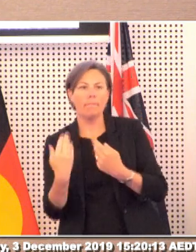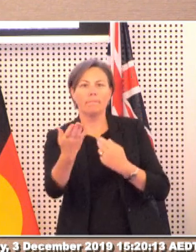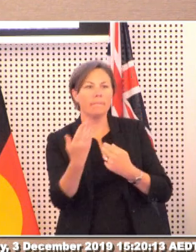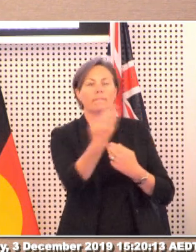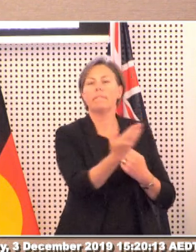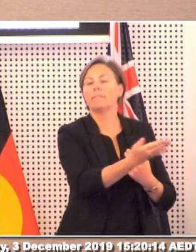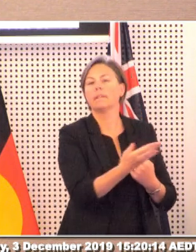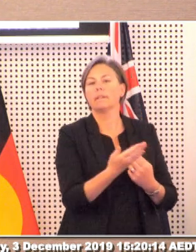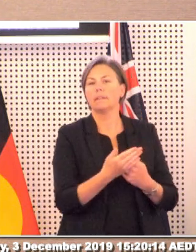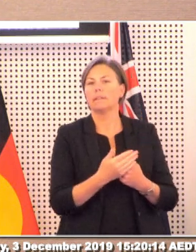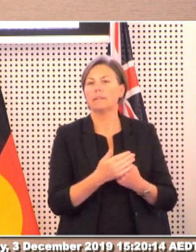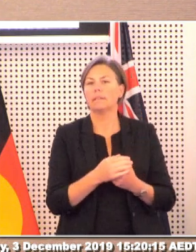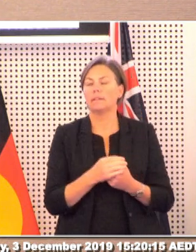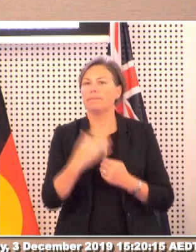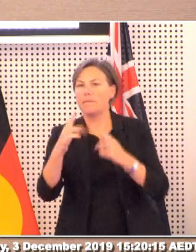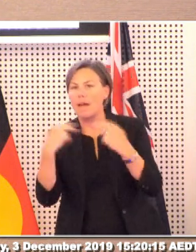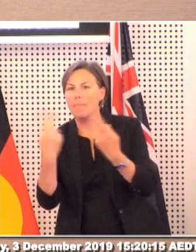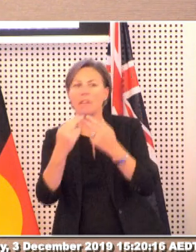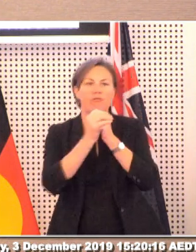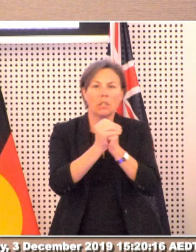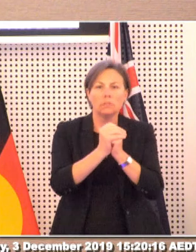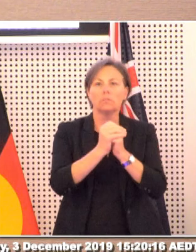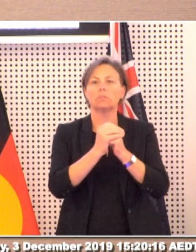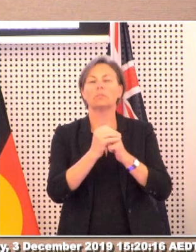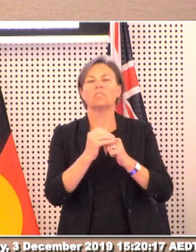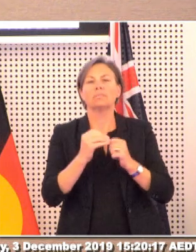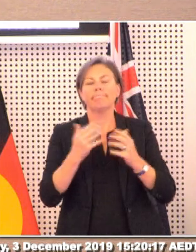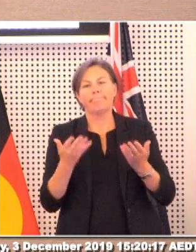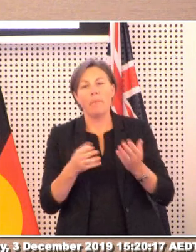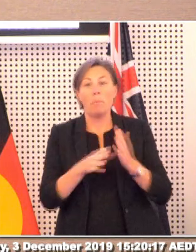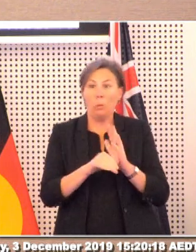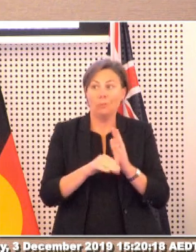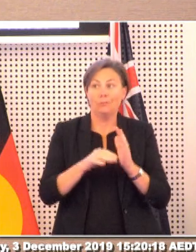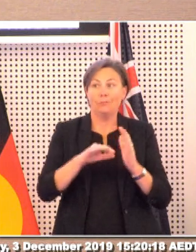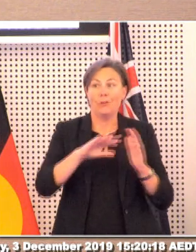sorry, family and their friends, partly because community visitors wouldn’t know,